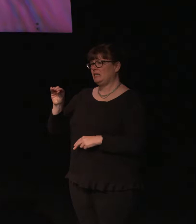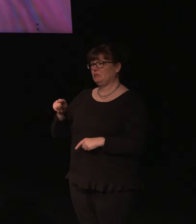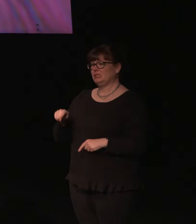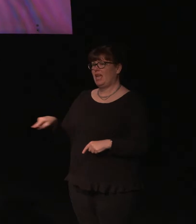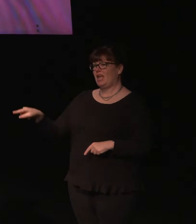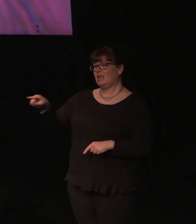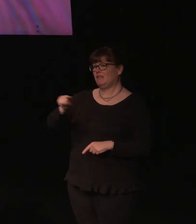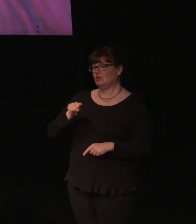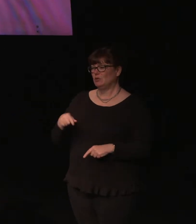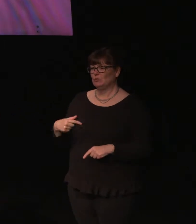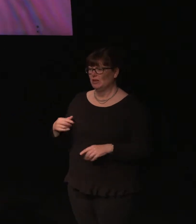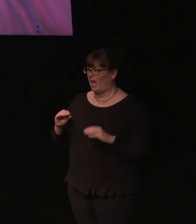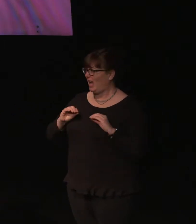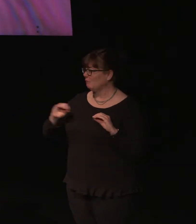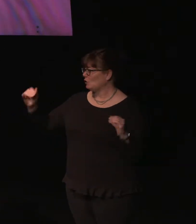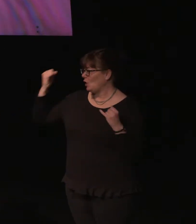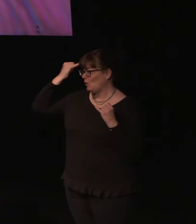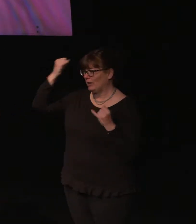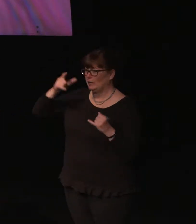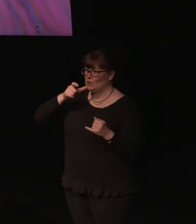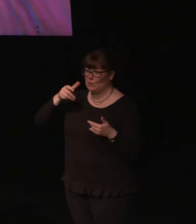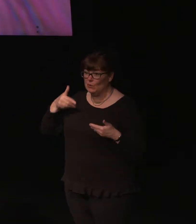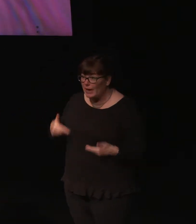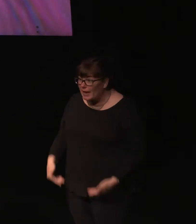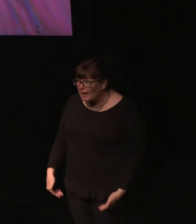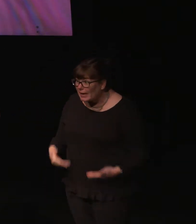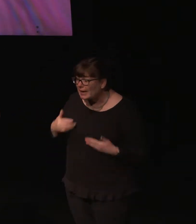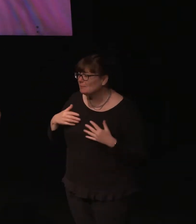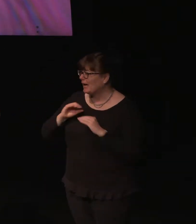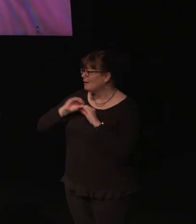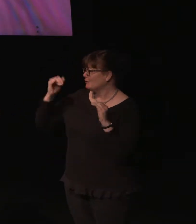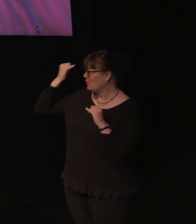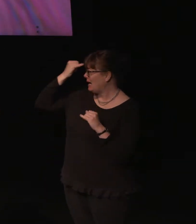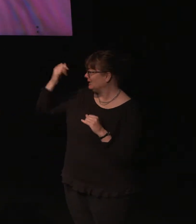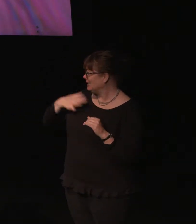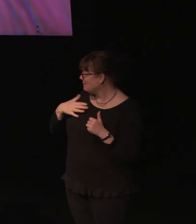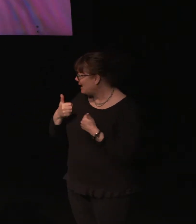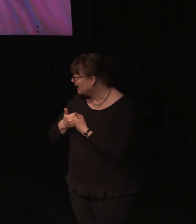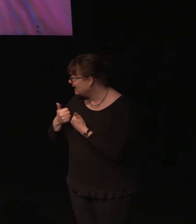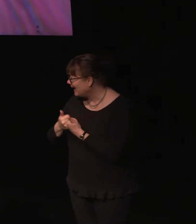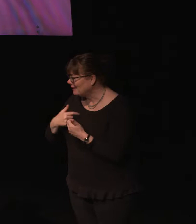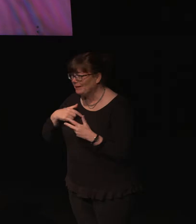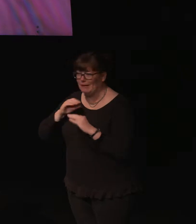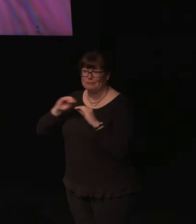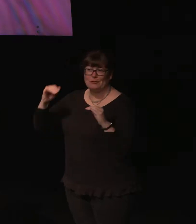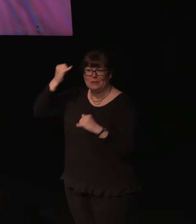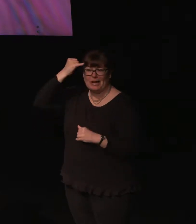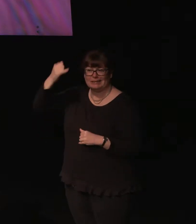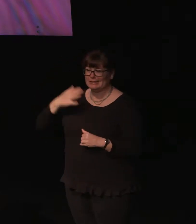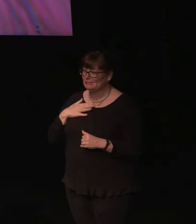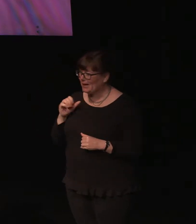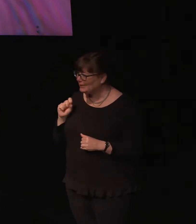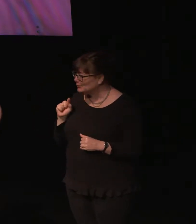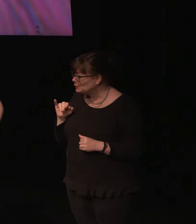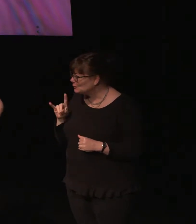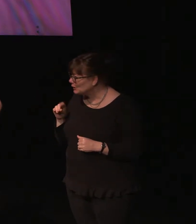have no clue who I am, have no clue what my game is, have no clue what my studio is, and I think that that means that I have